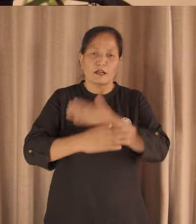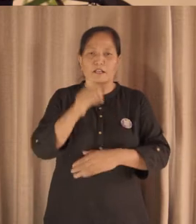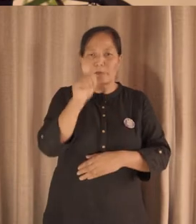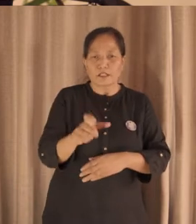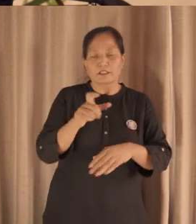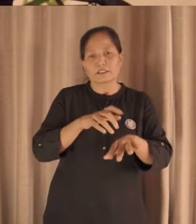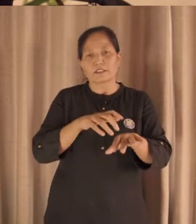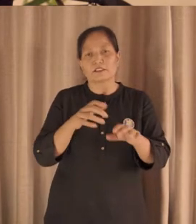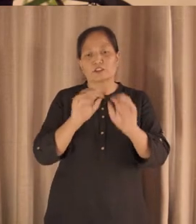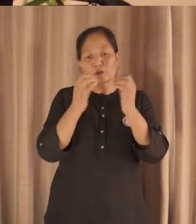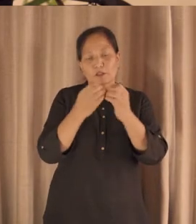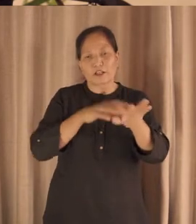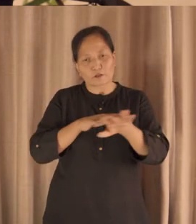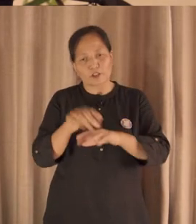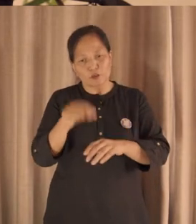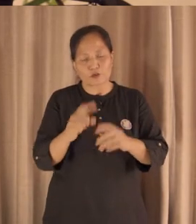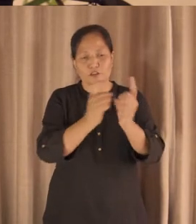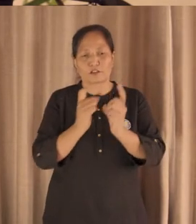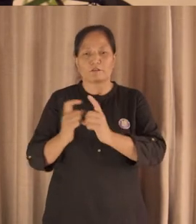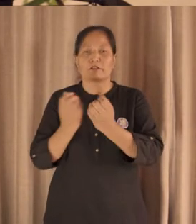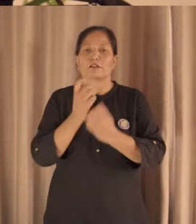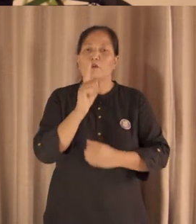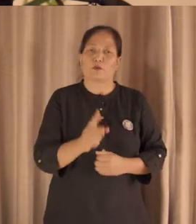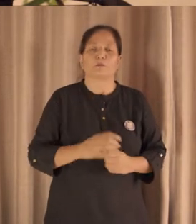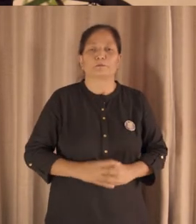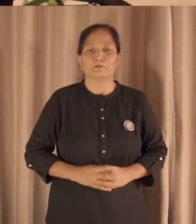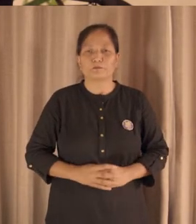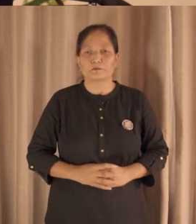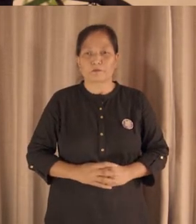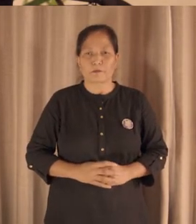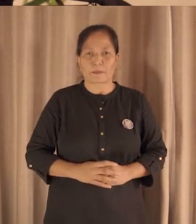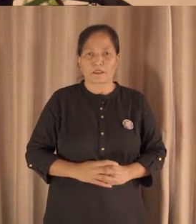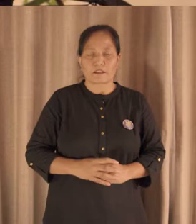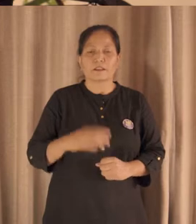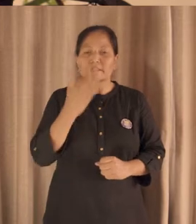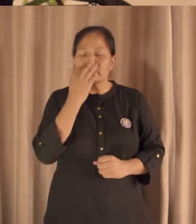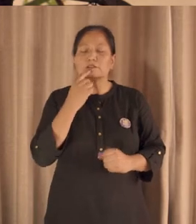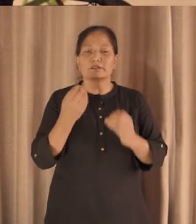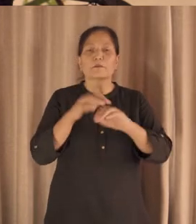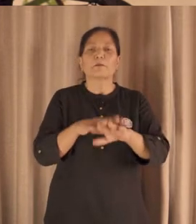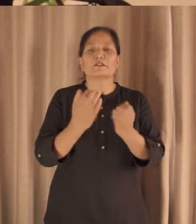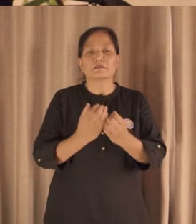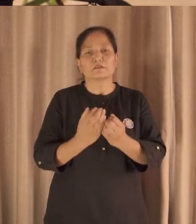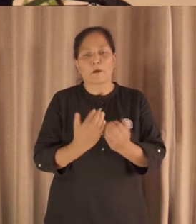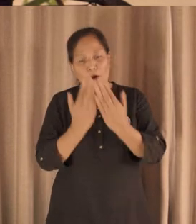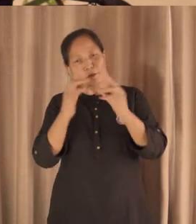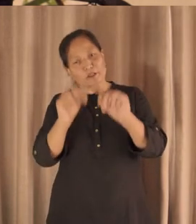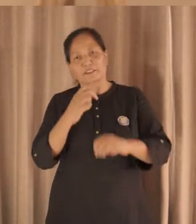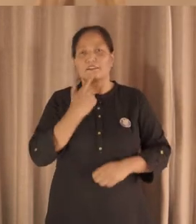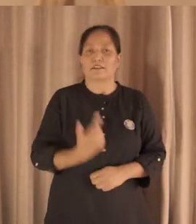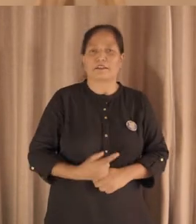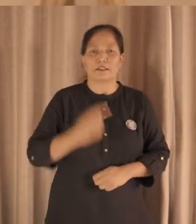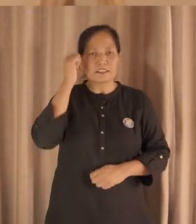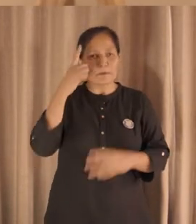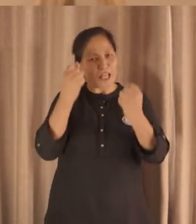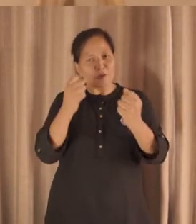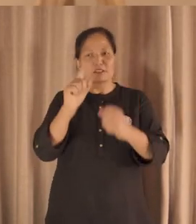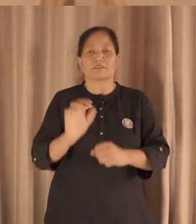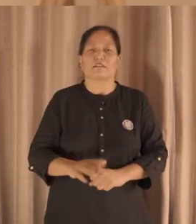with the laws of Nepal. Likewise, the UN General Assembly focuses on the IP rights and what